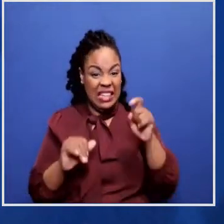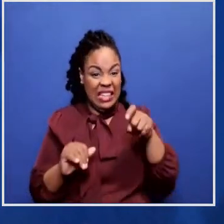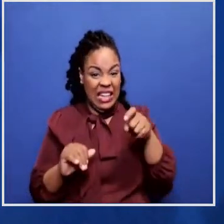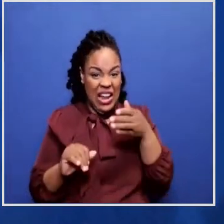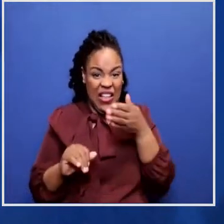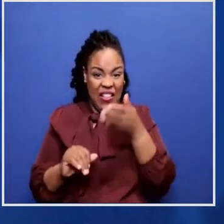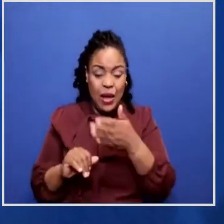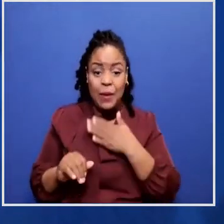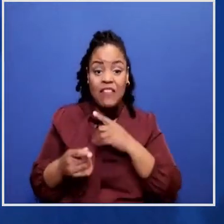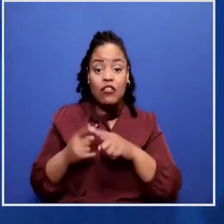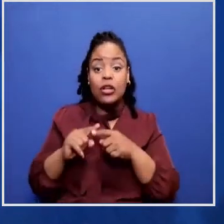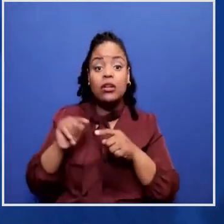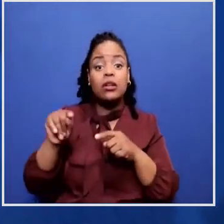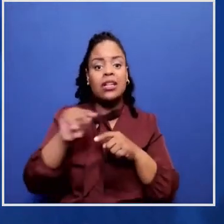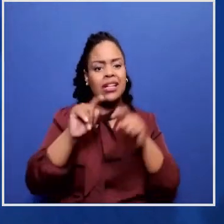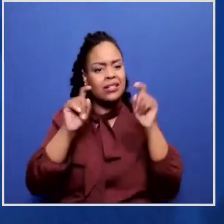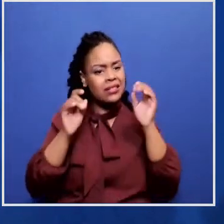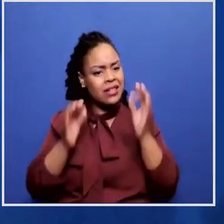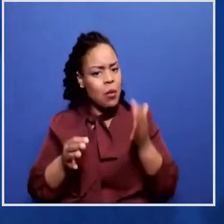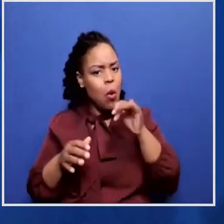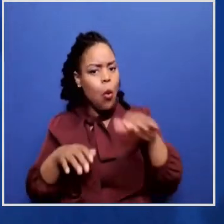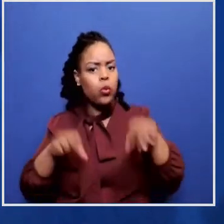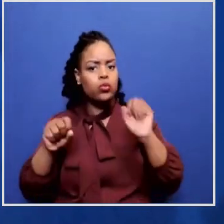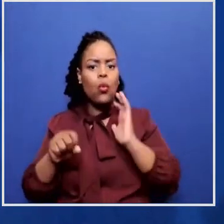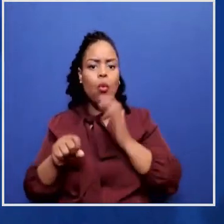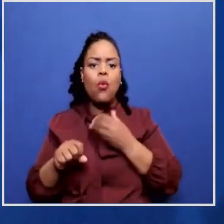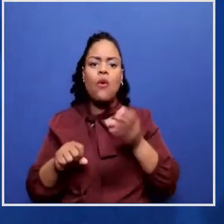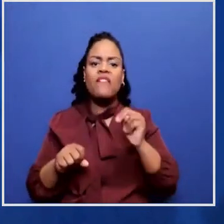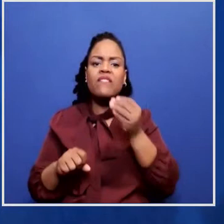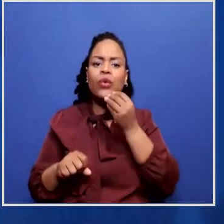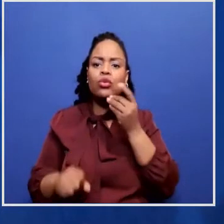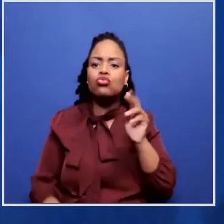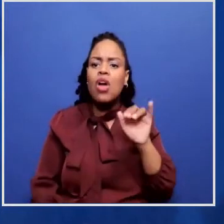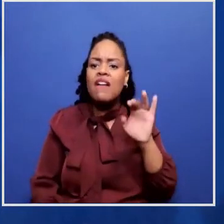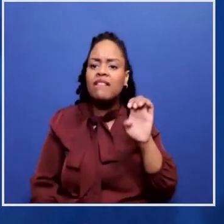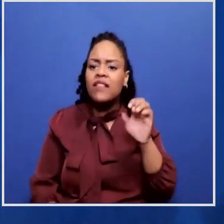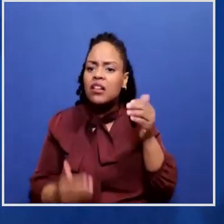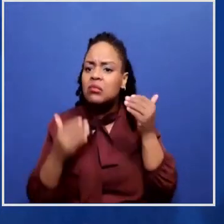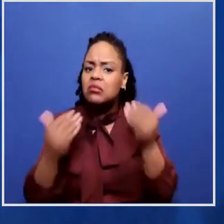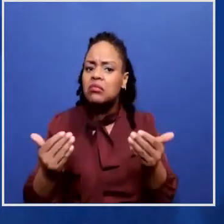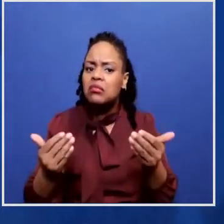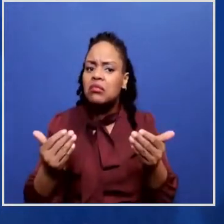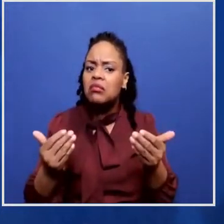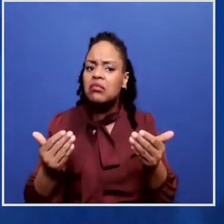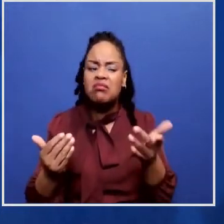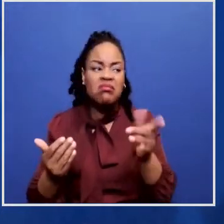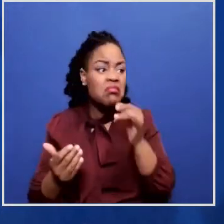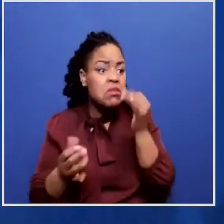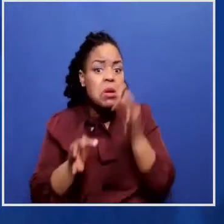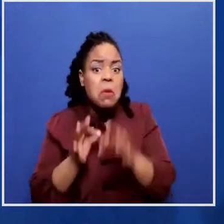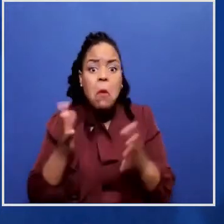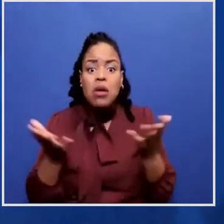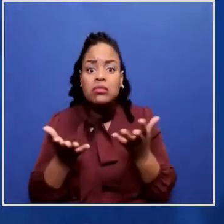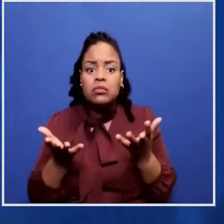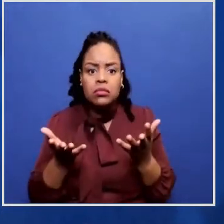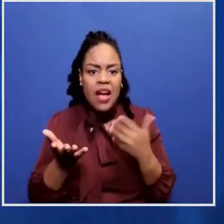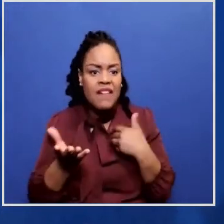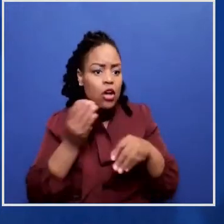FRIENDS AND I DECIDED, LET'S HOST OUR OWN FOOD DRIVE.